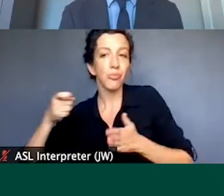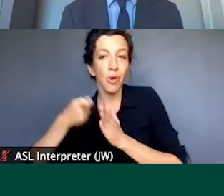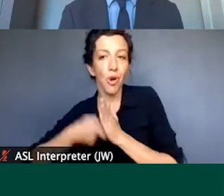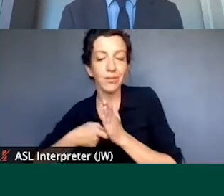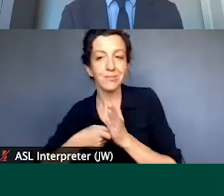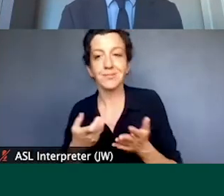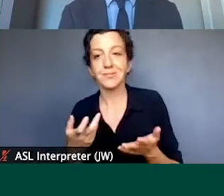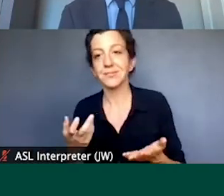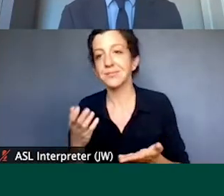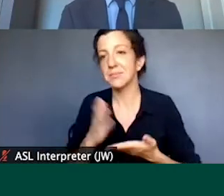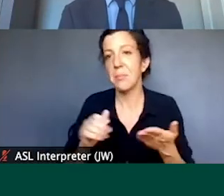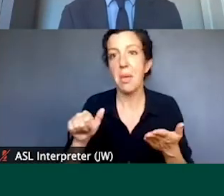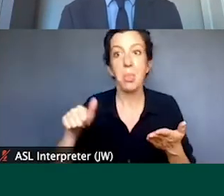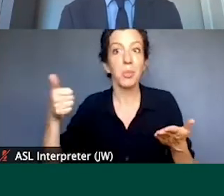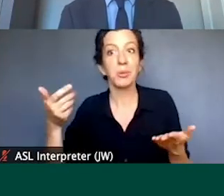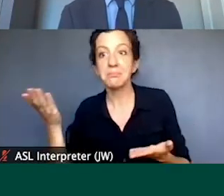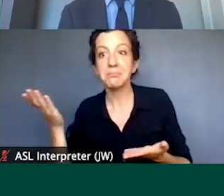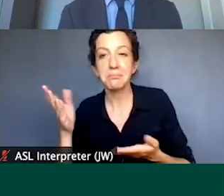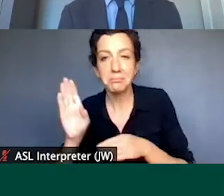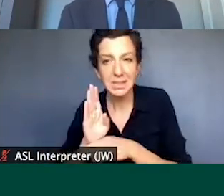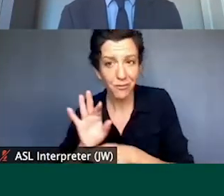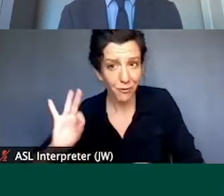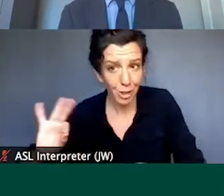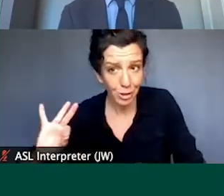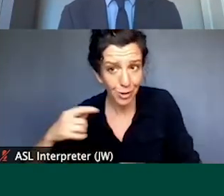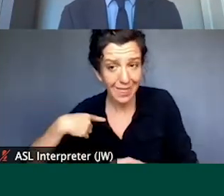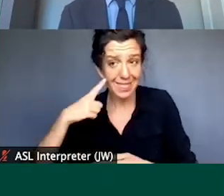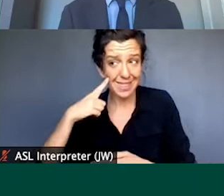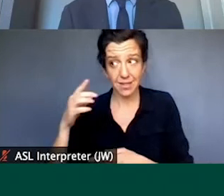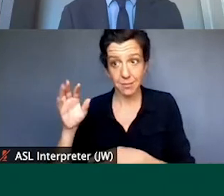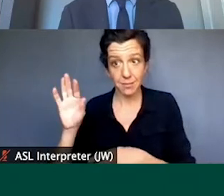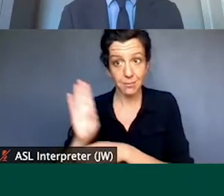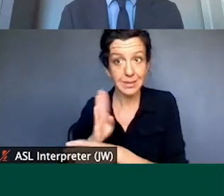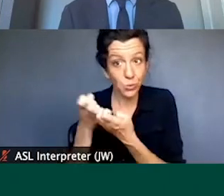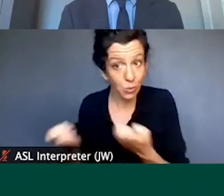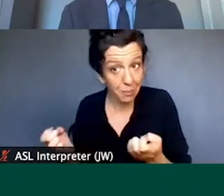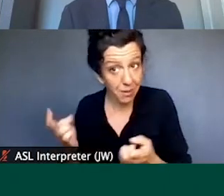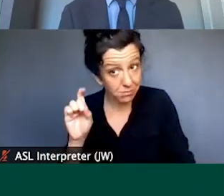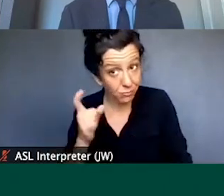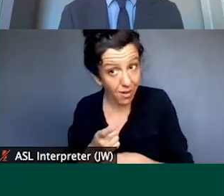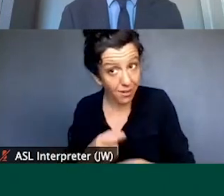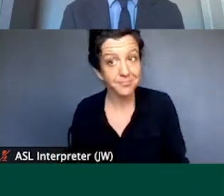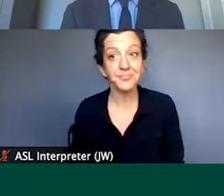that isn't land and buildings. And, you know, this exception, this change would result